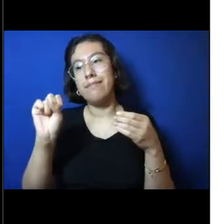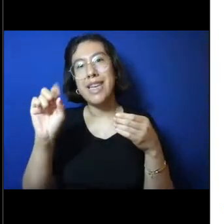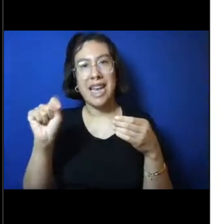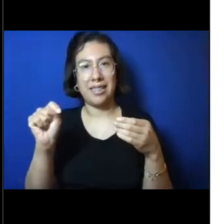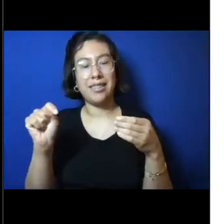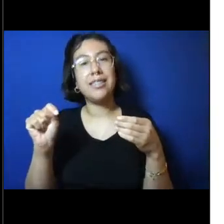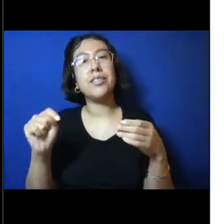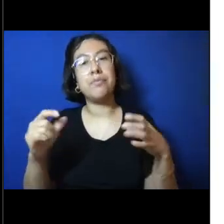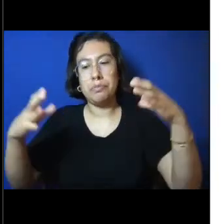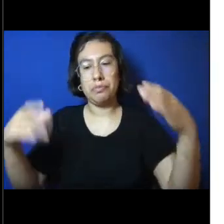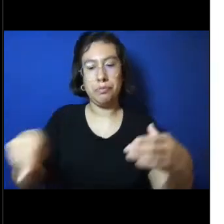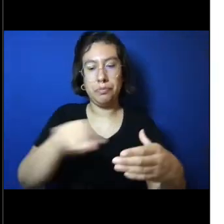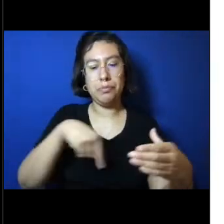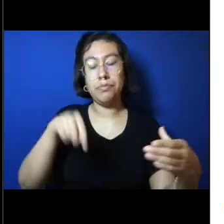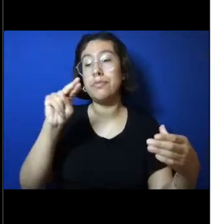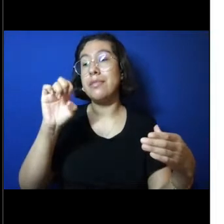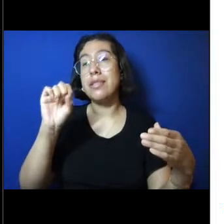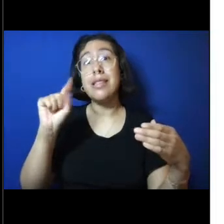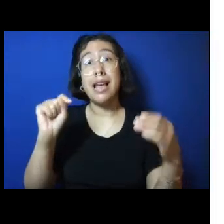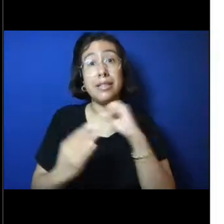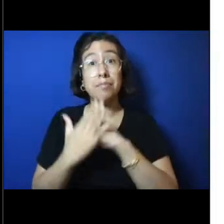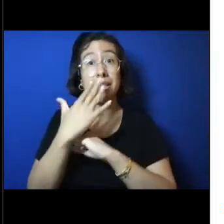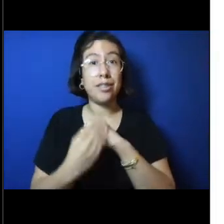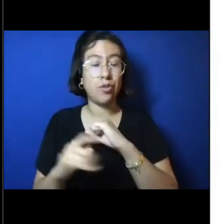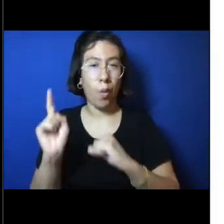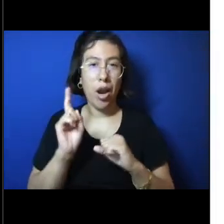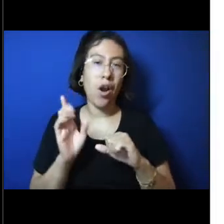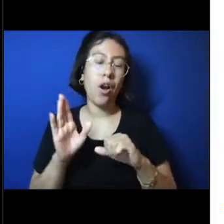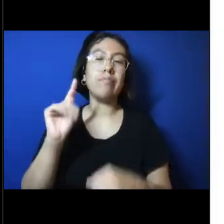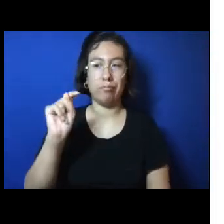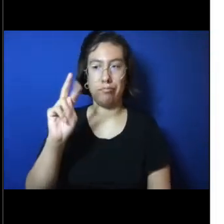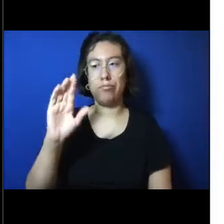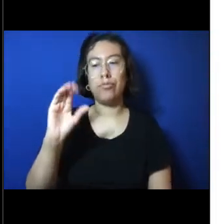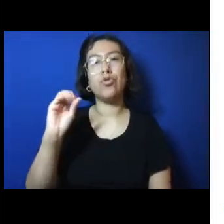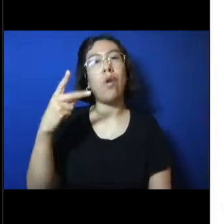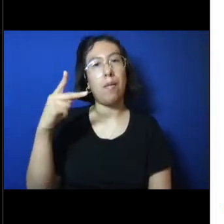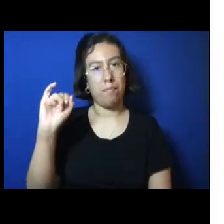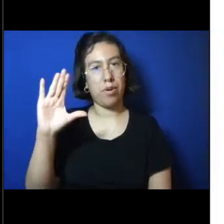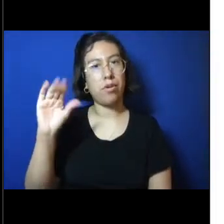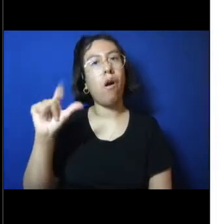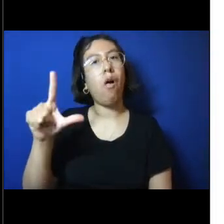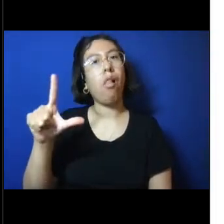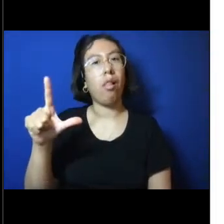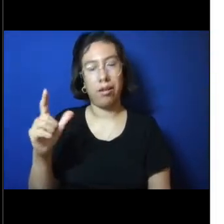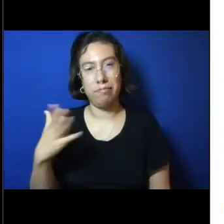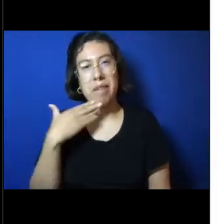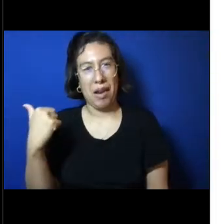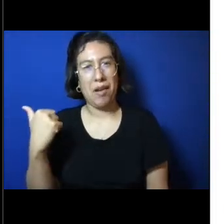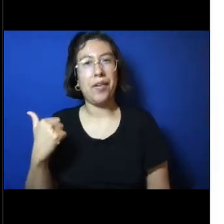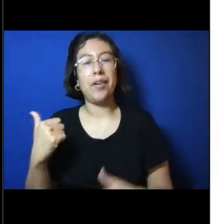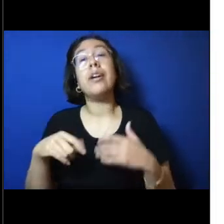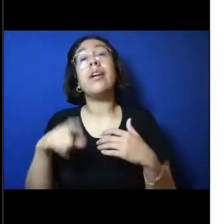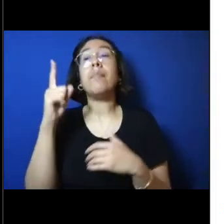Typically, nesting beaches are in more tropical habitats. But loggerheads occasional nest in the Carolinas,